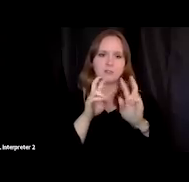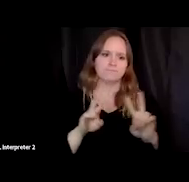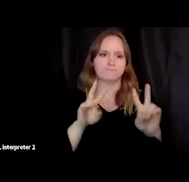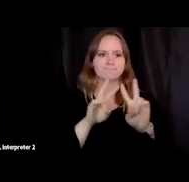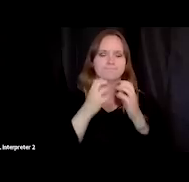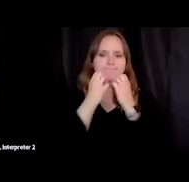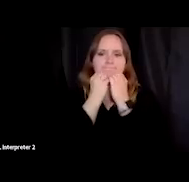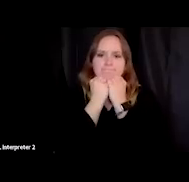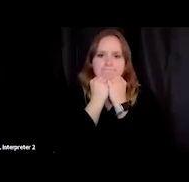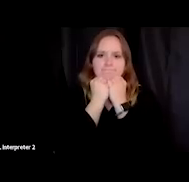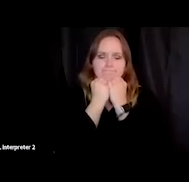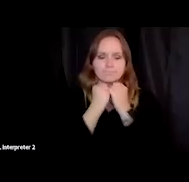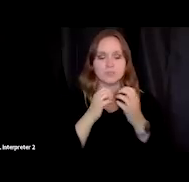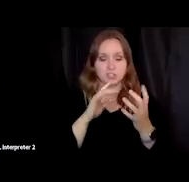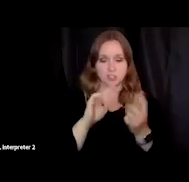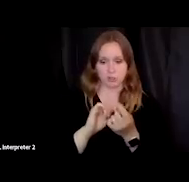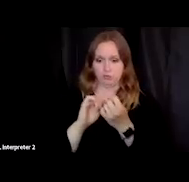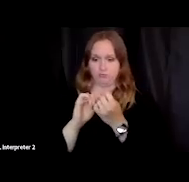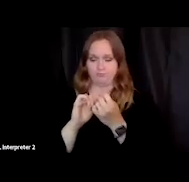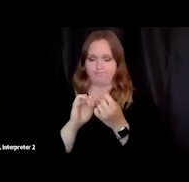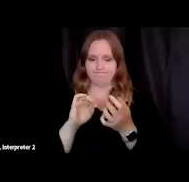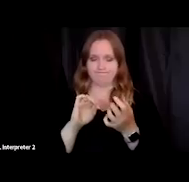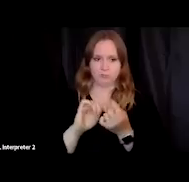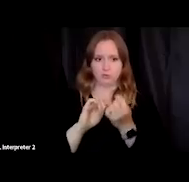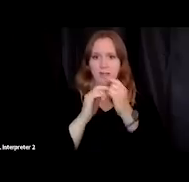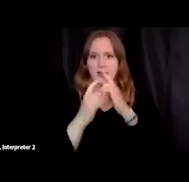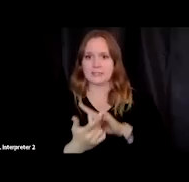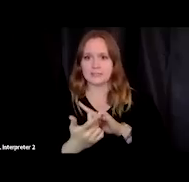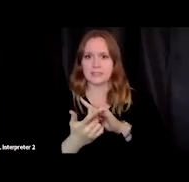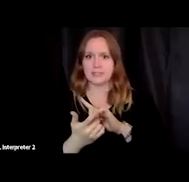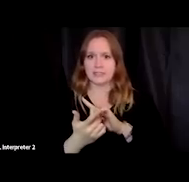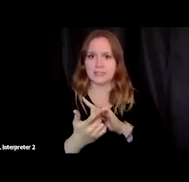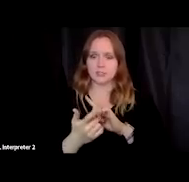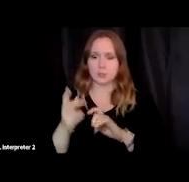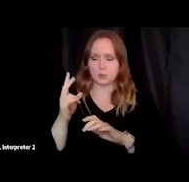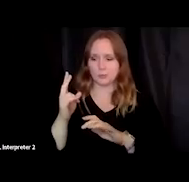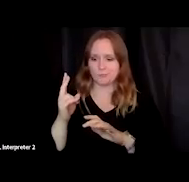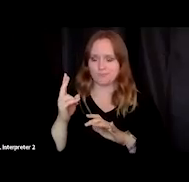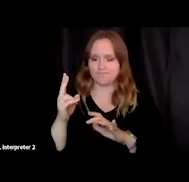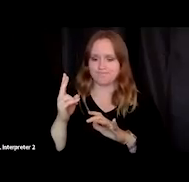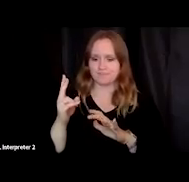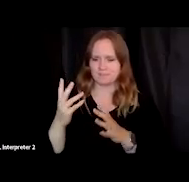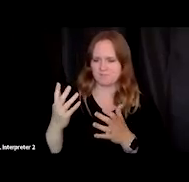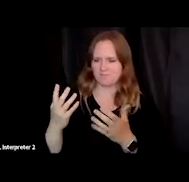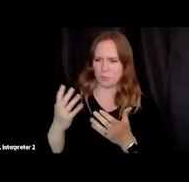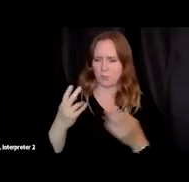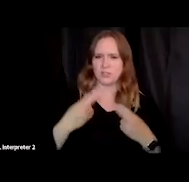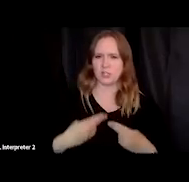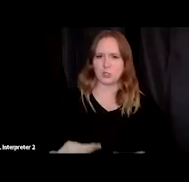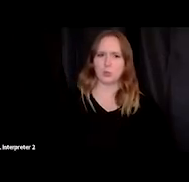into some projection of almost human-like qualities, also known as anthropomorphism.